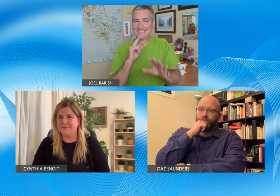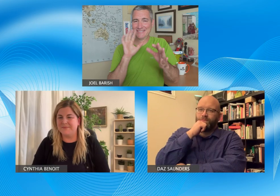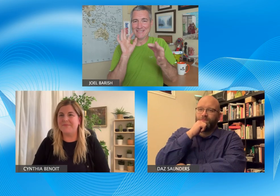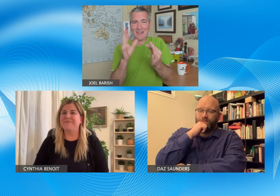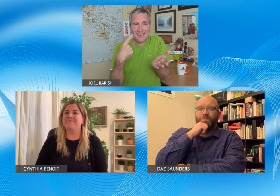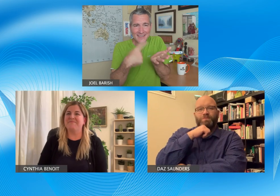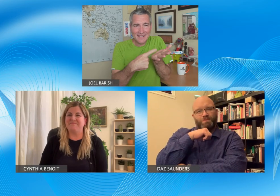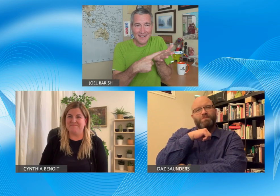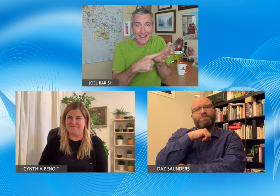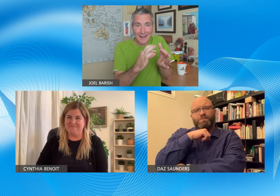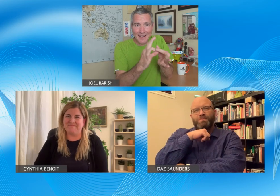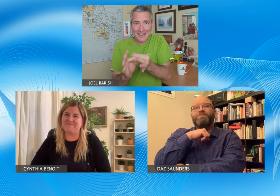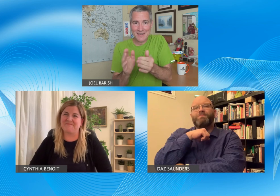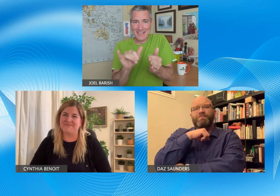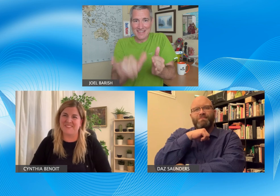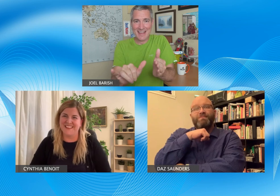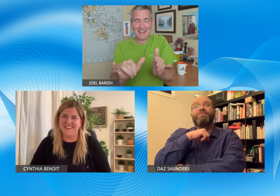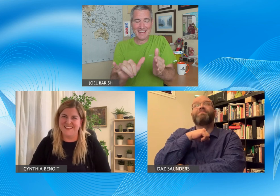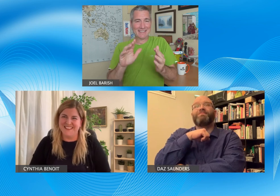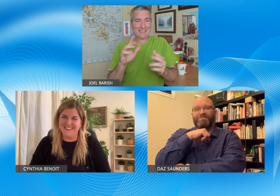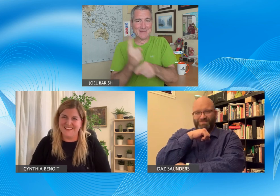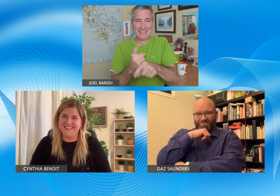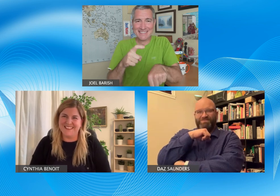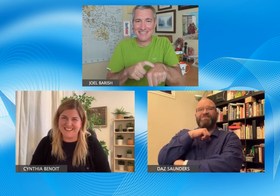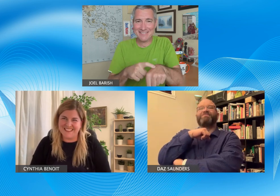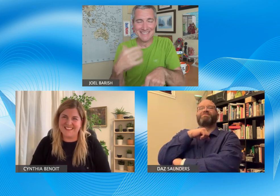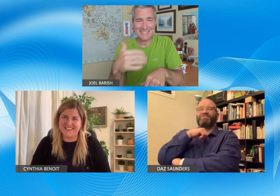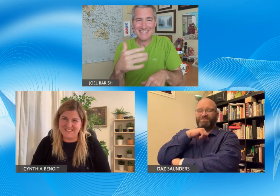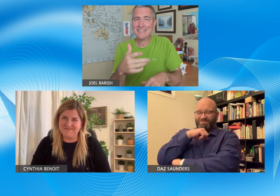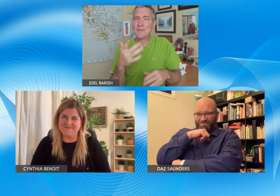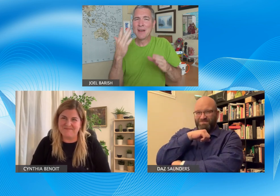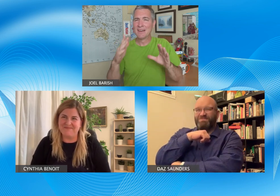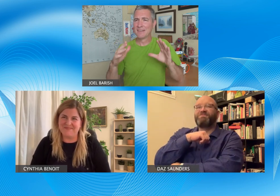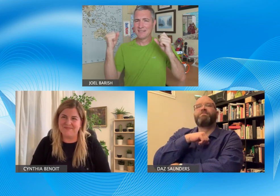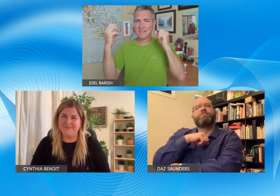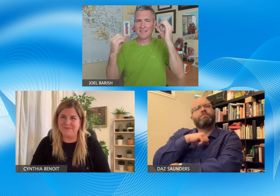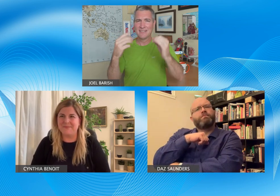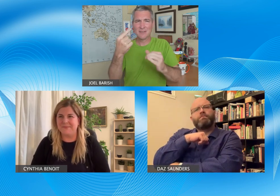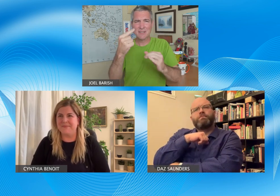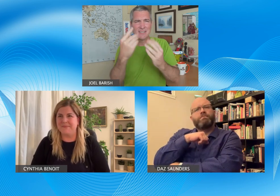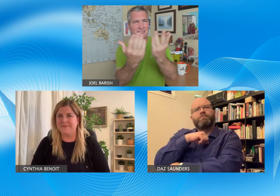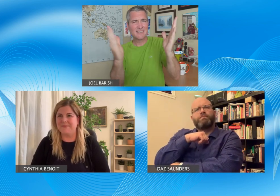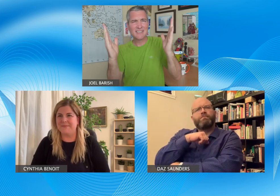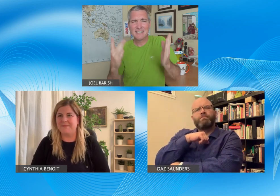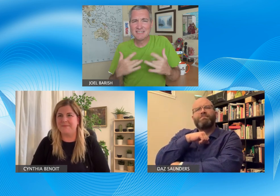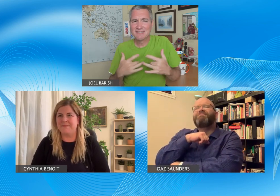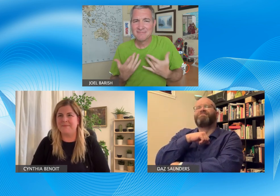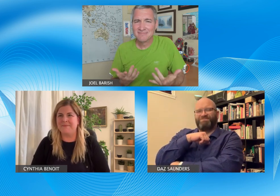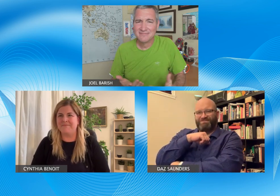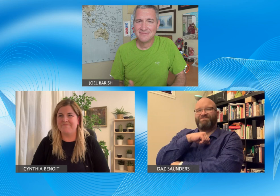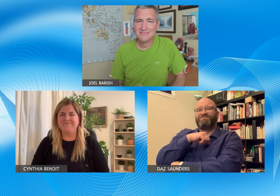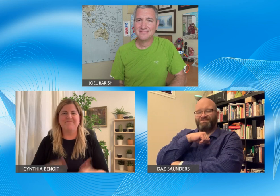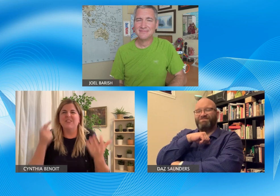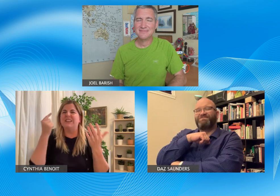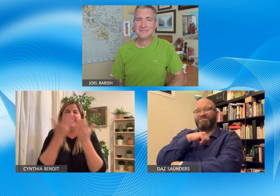This is flowing into the next topic on our list, talk about perfect timing! What’s with the green screen?